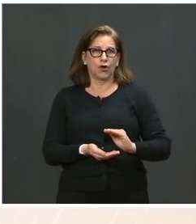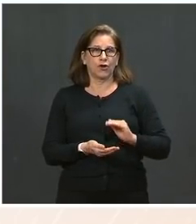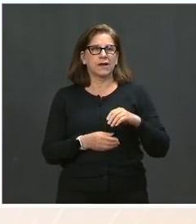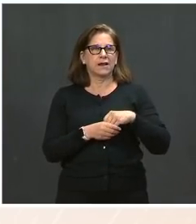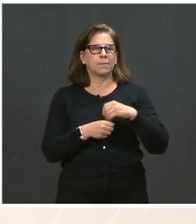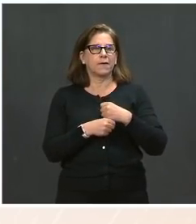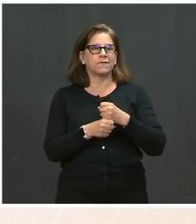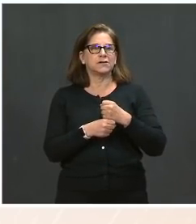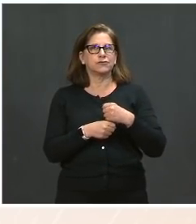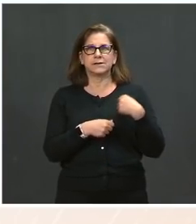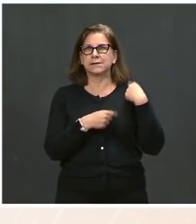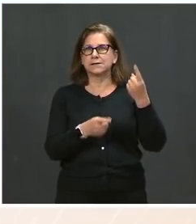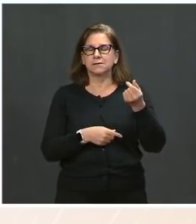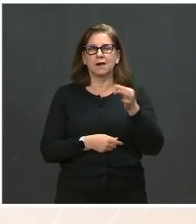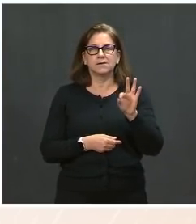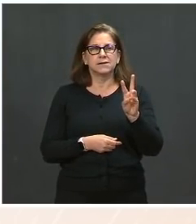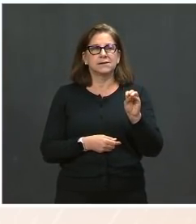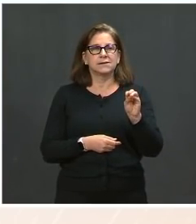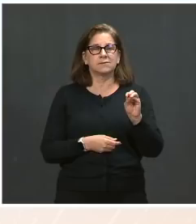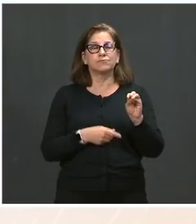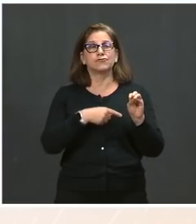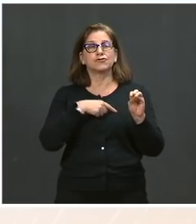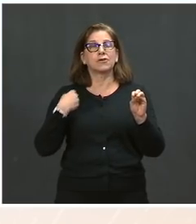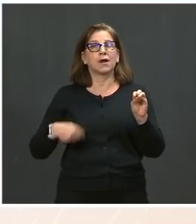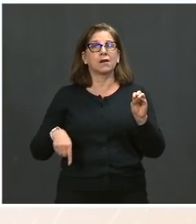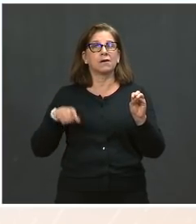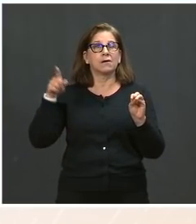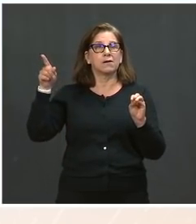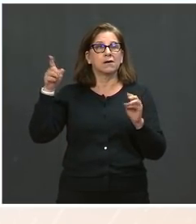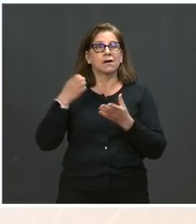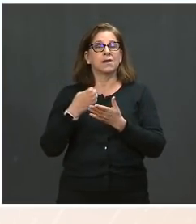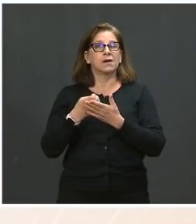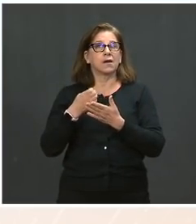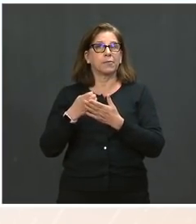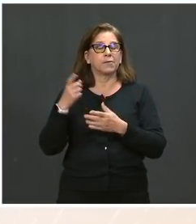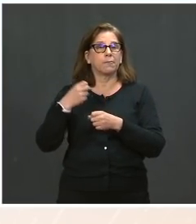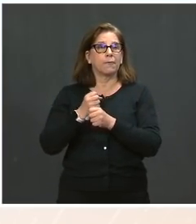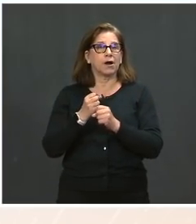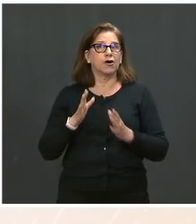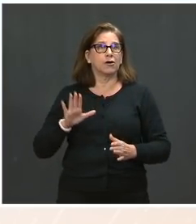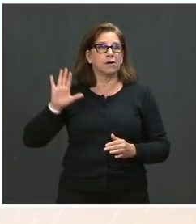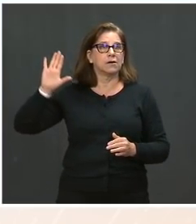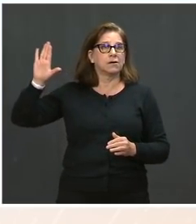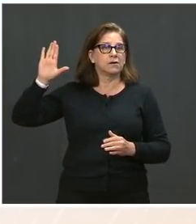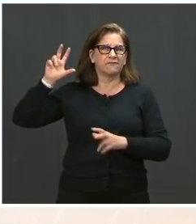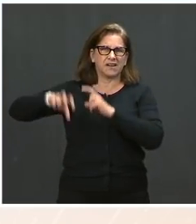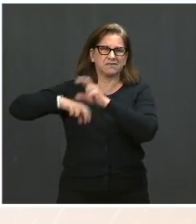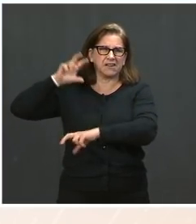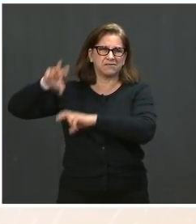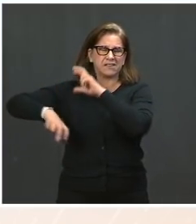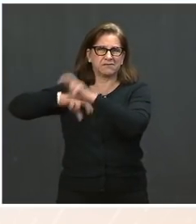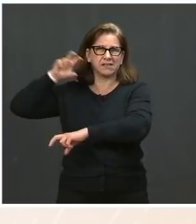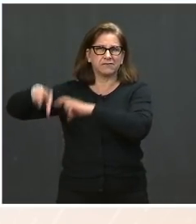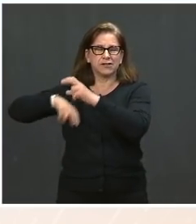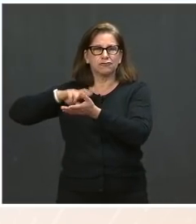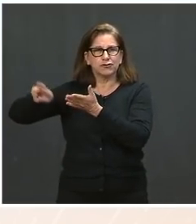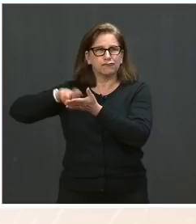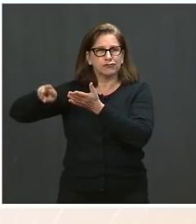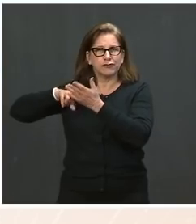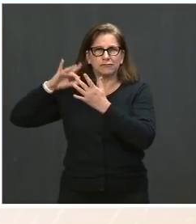China and our economic competitors are investing in research and development because they want to seize the future;